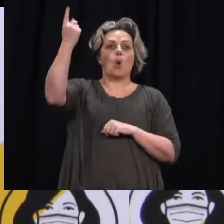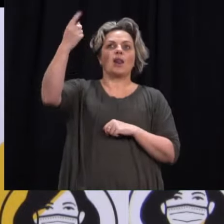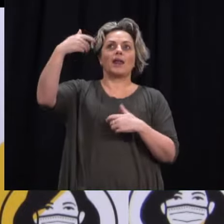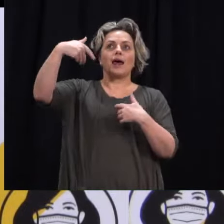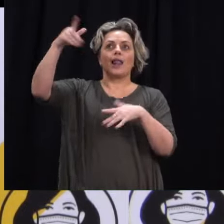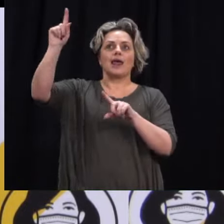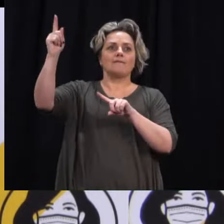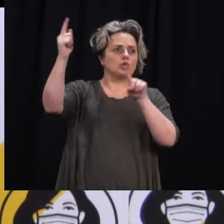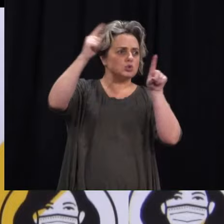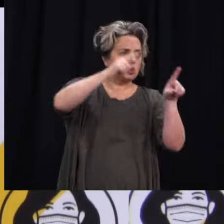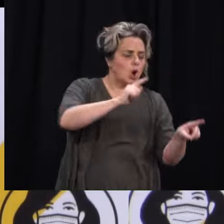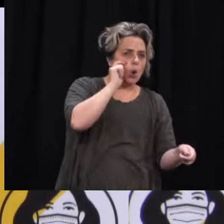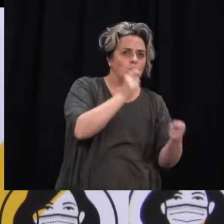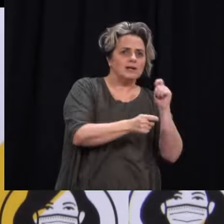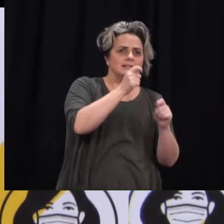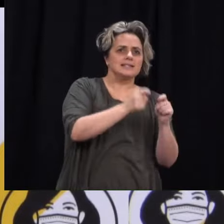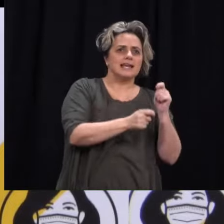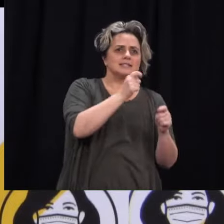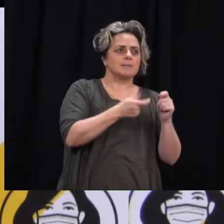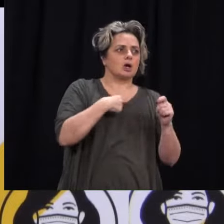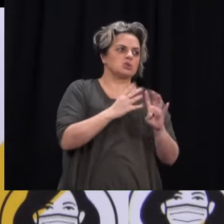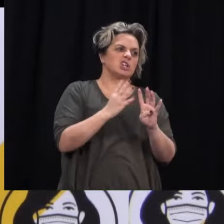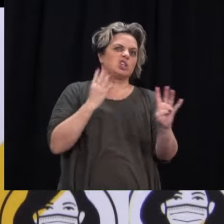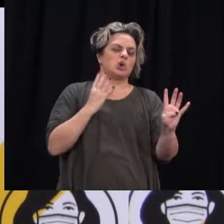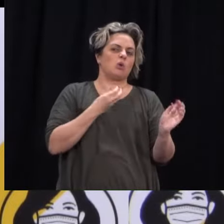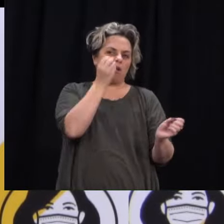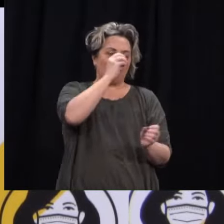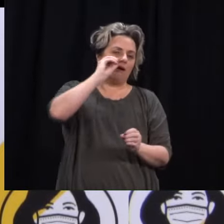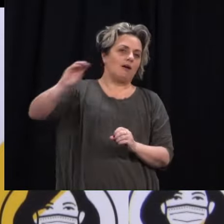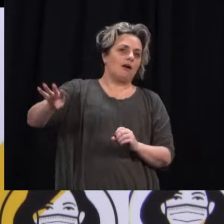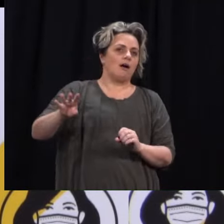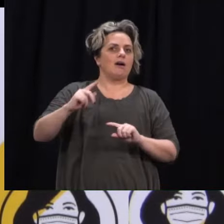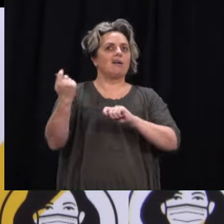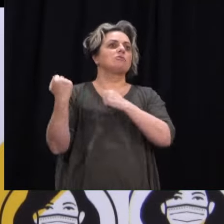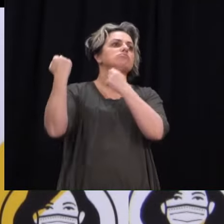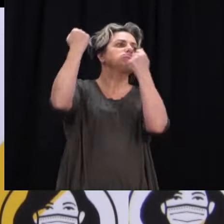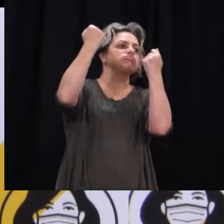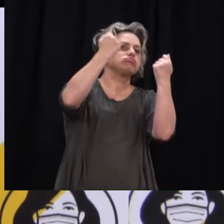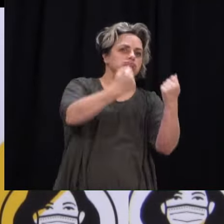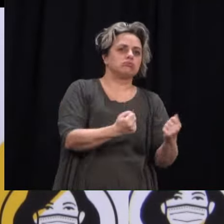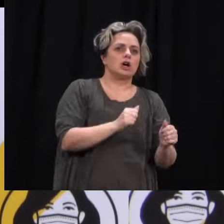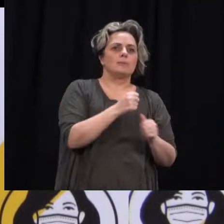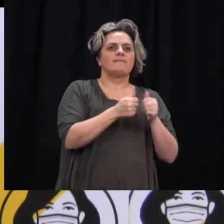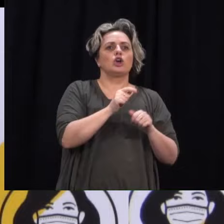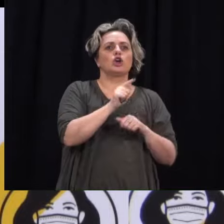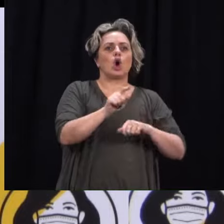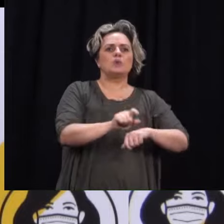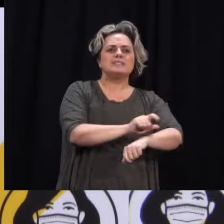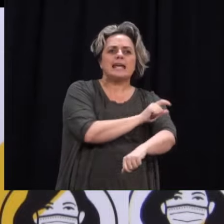The first one, there have been issues with people travelling out of Auckland to